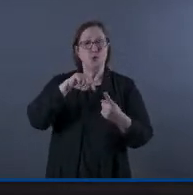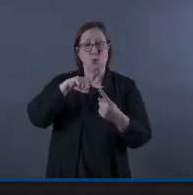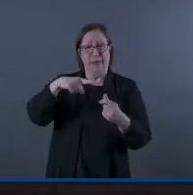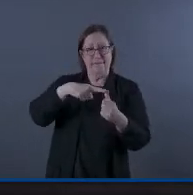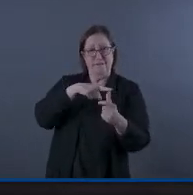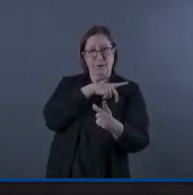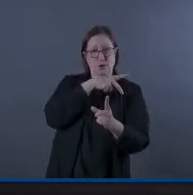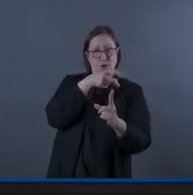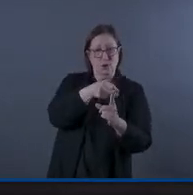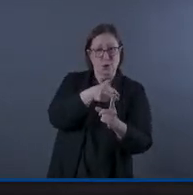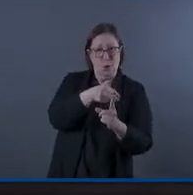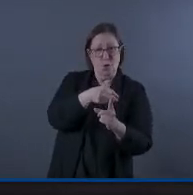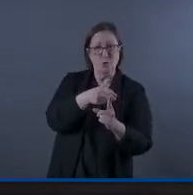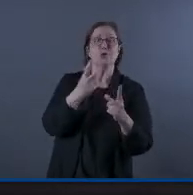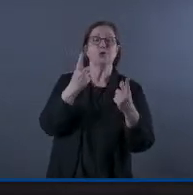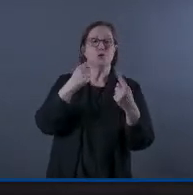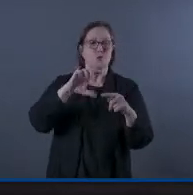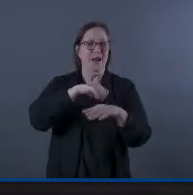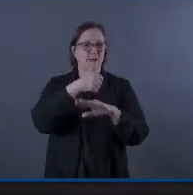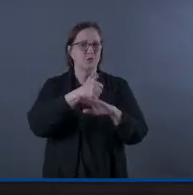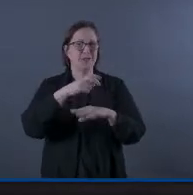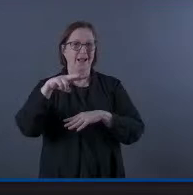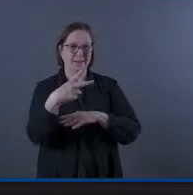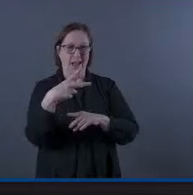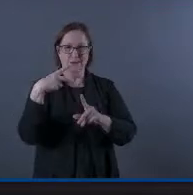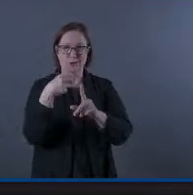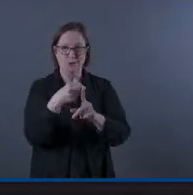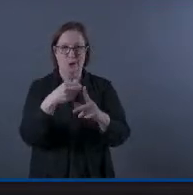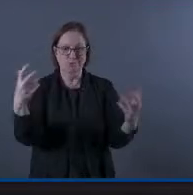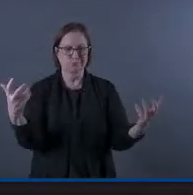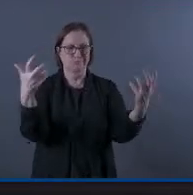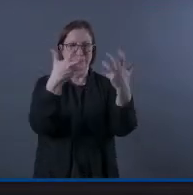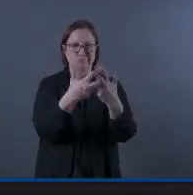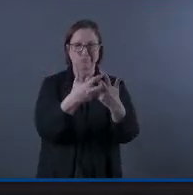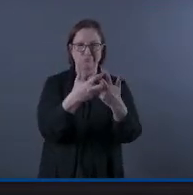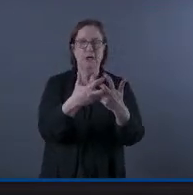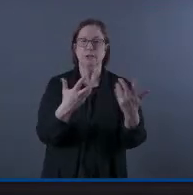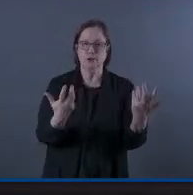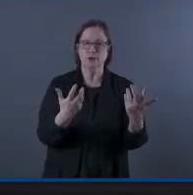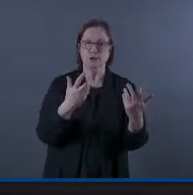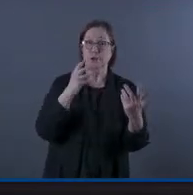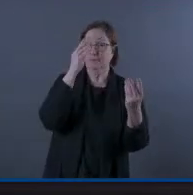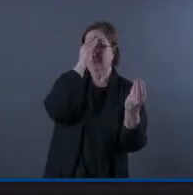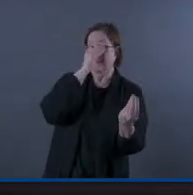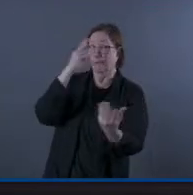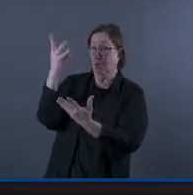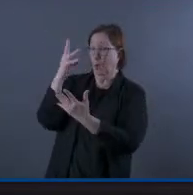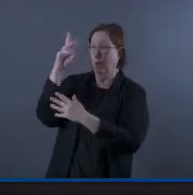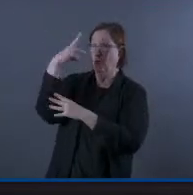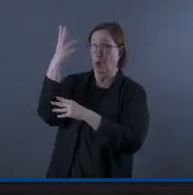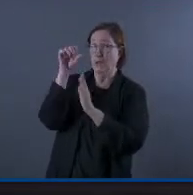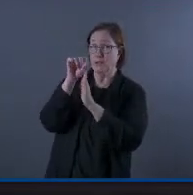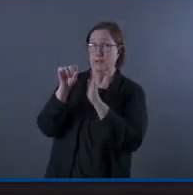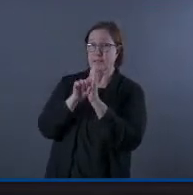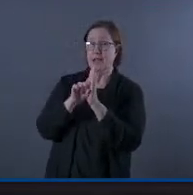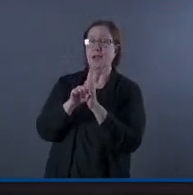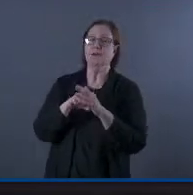to individual groups and actually track that. So when we report back to the state, we actually tell them how many first dose or what we call prime doses